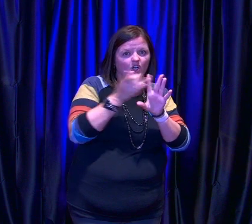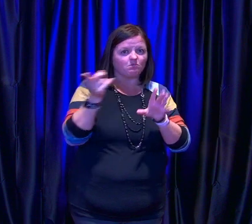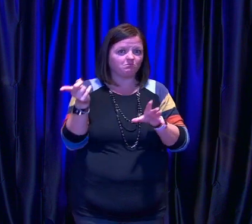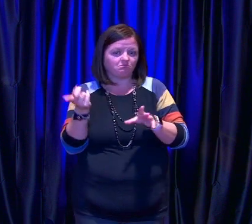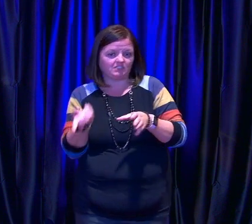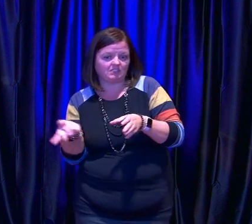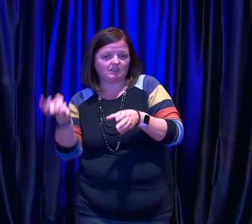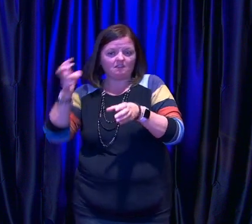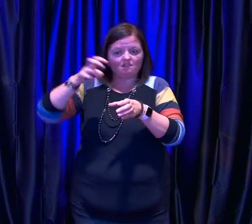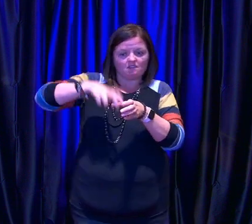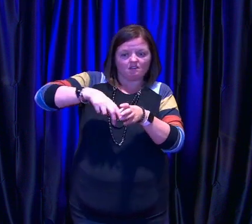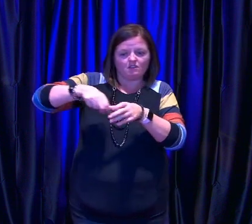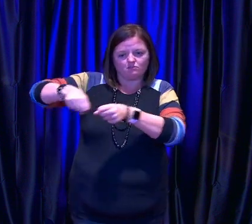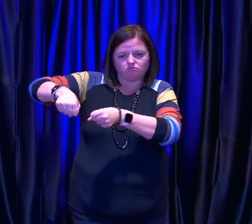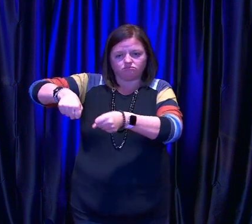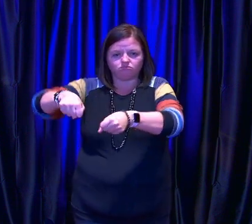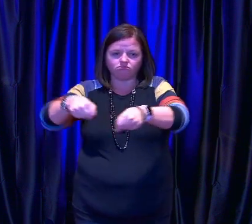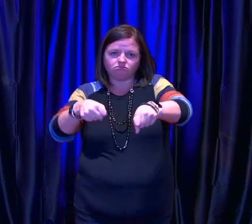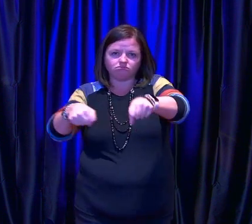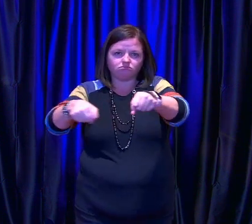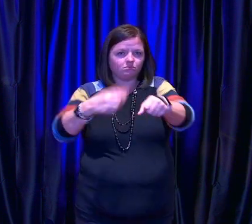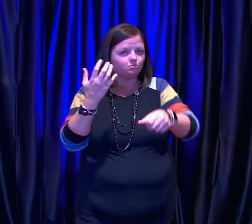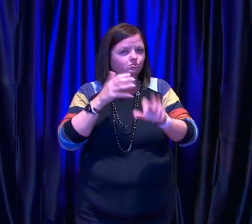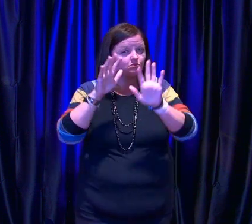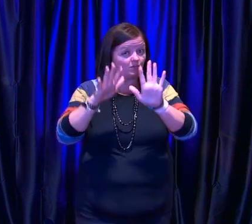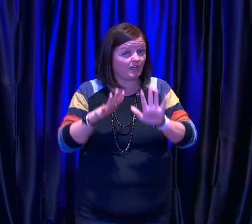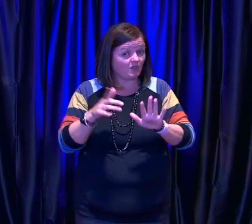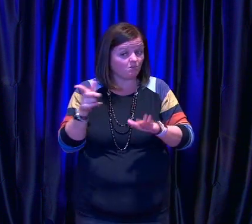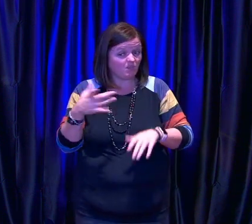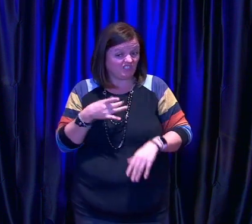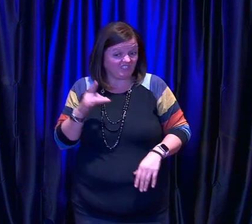hours and that was great now what she didn't like to do is